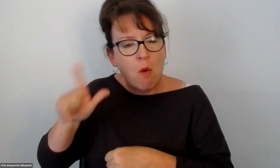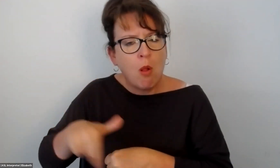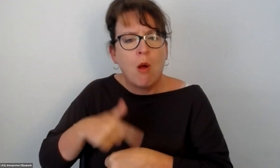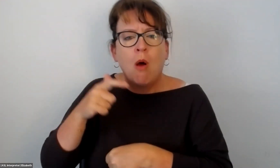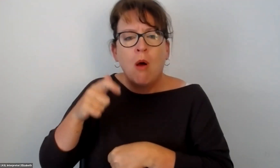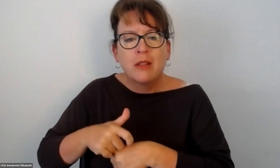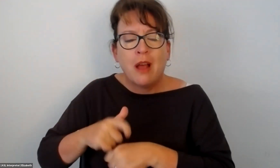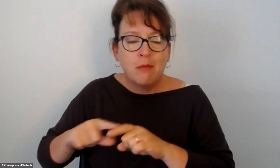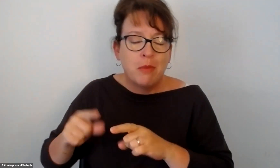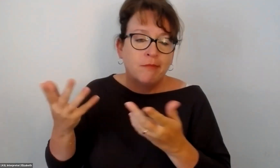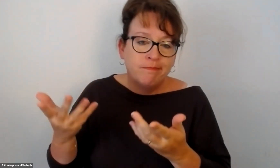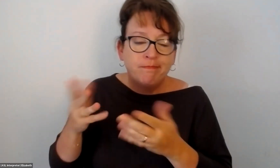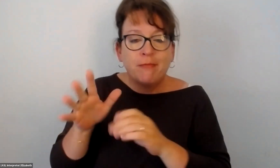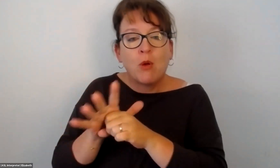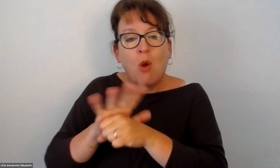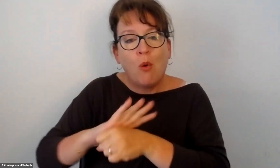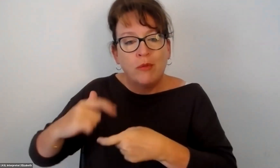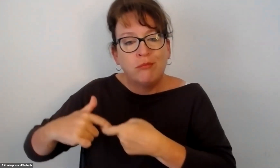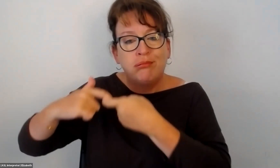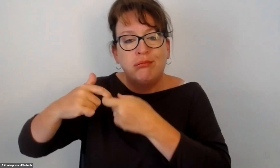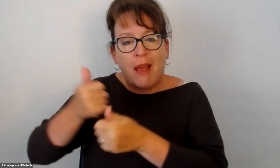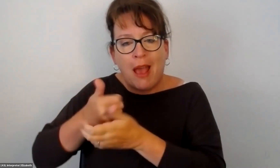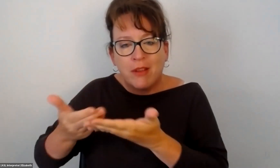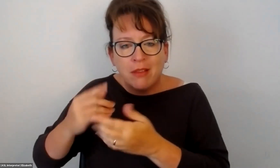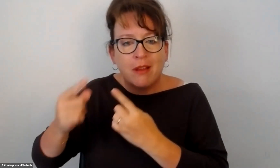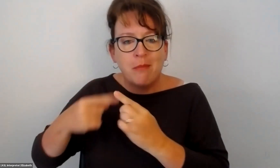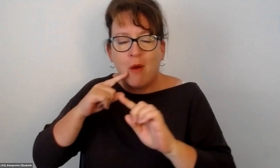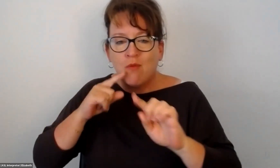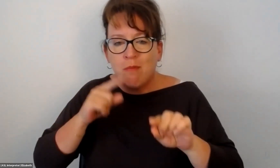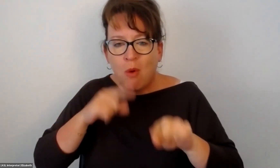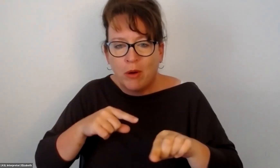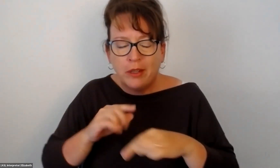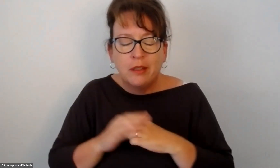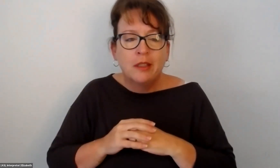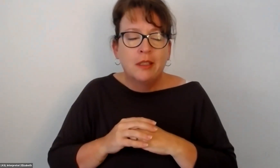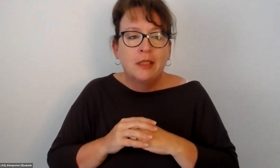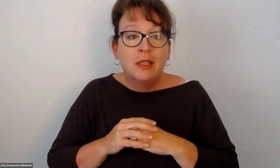which includes state and local agencies, port operators, non-governmental organizations,